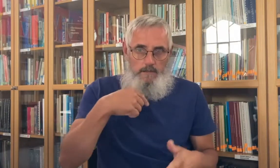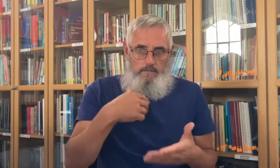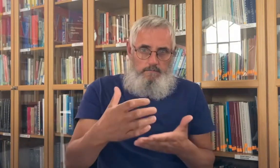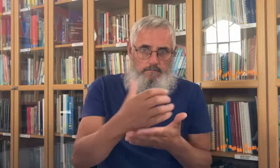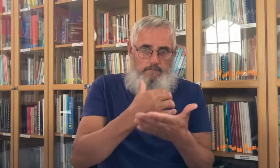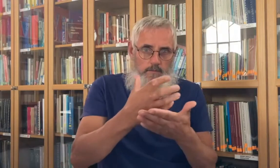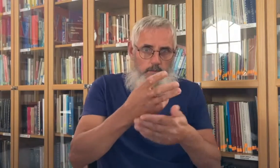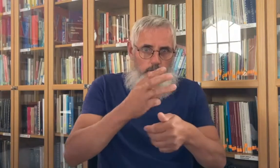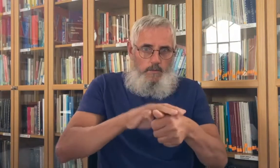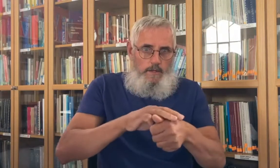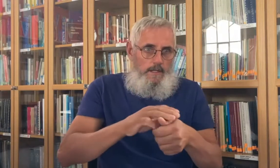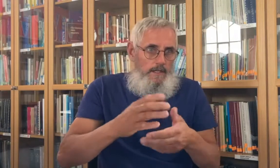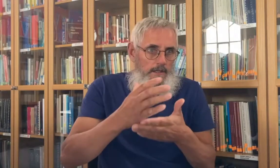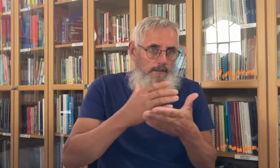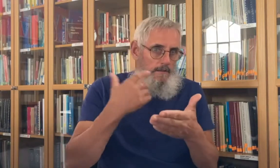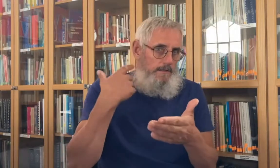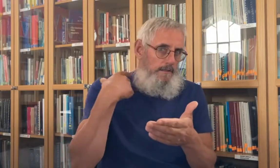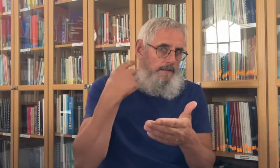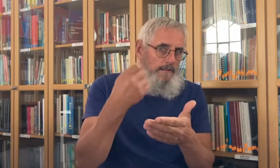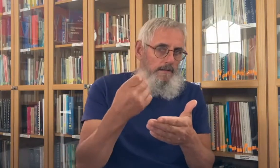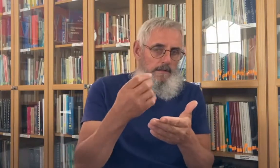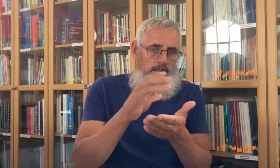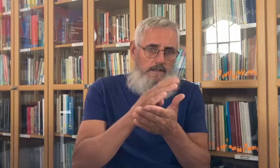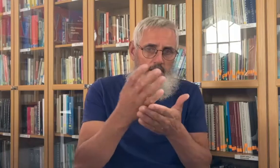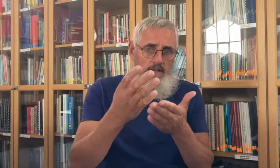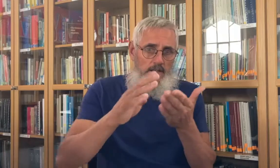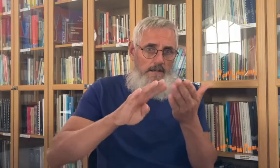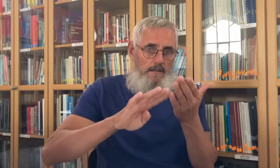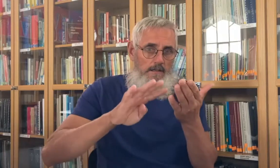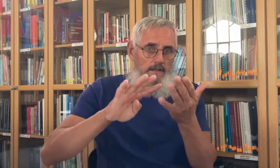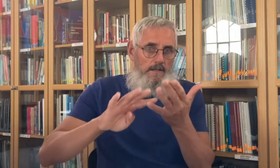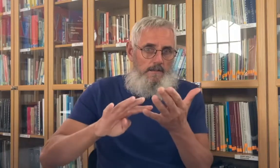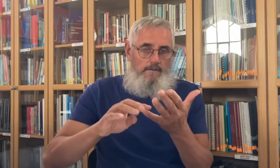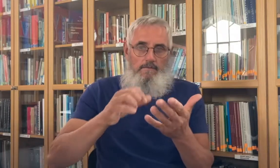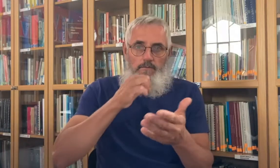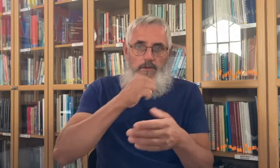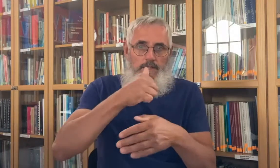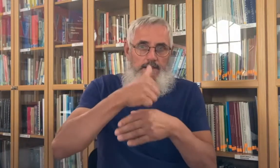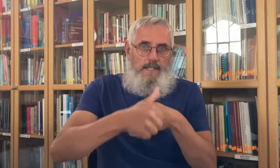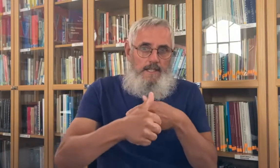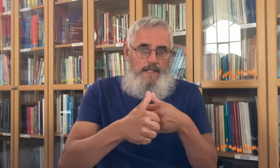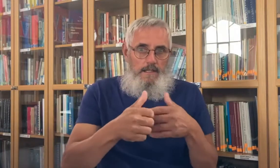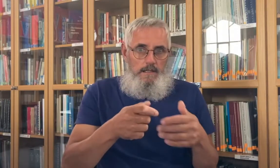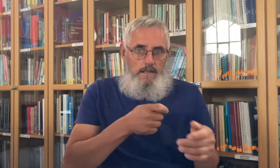Since 1999 we've been fortunate in locating many such items and preserving them well. I